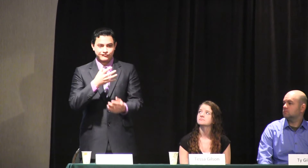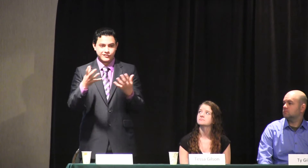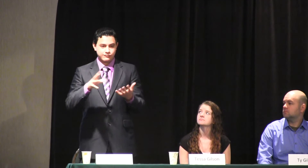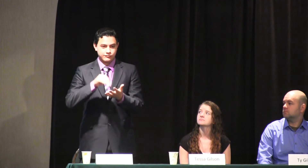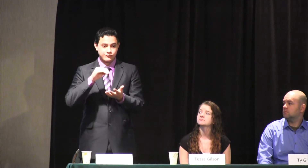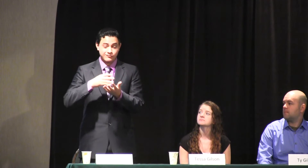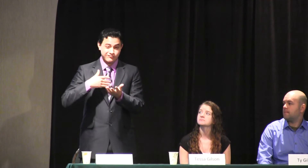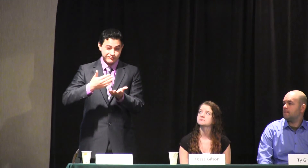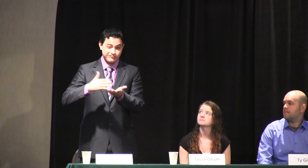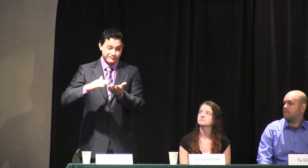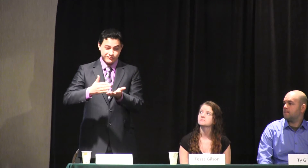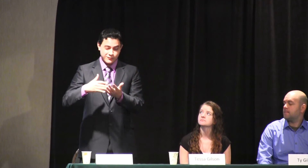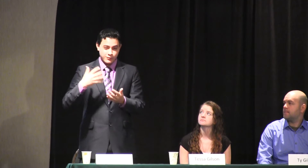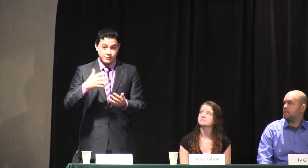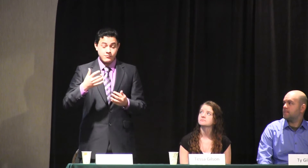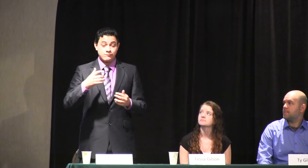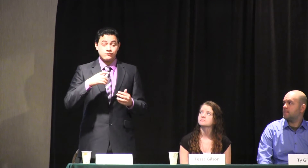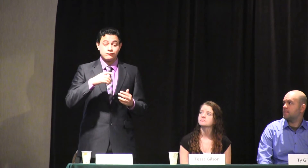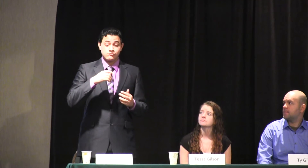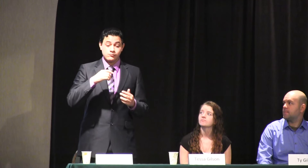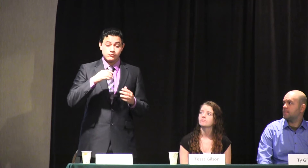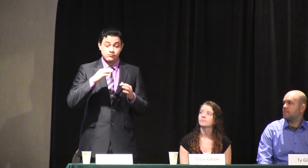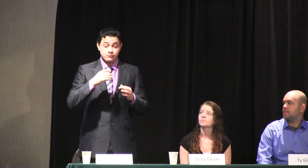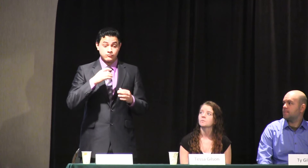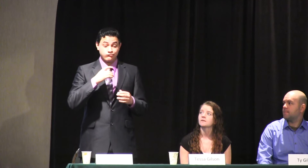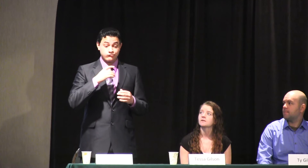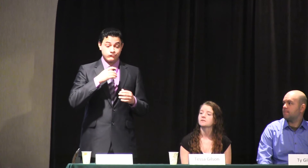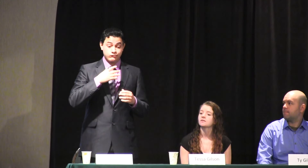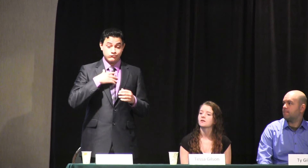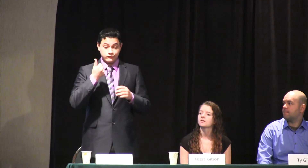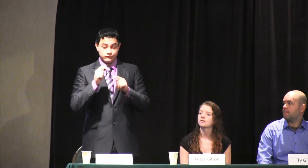and I've been getting a lot of new skills and learning all about the field.